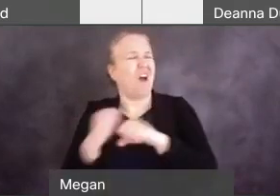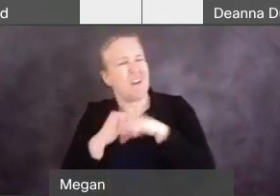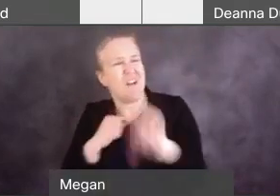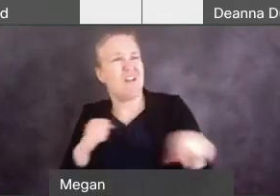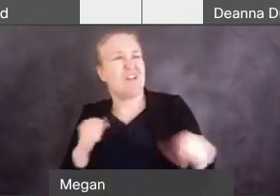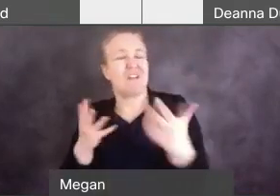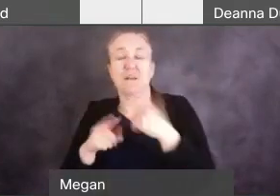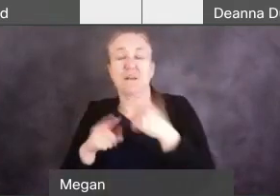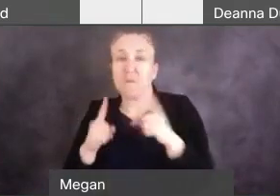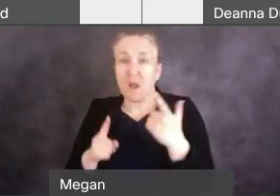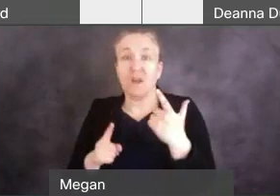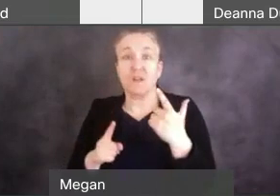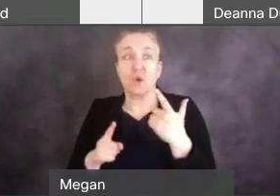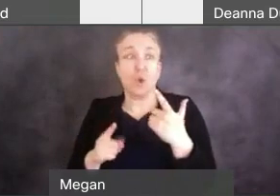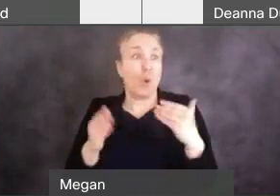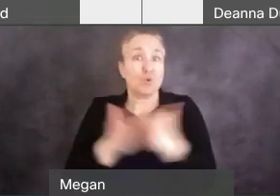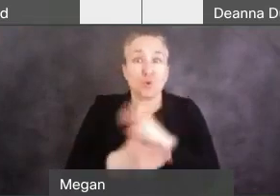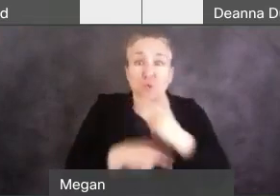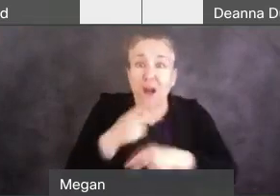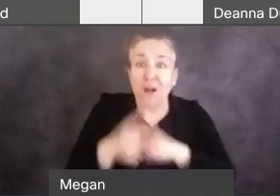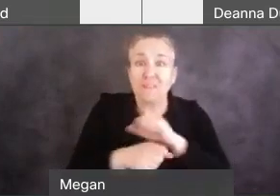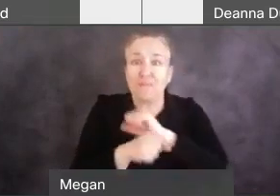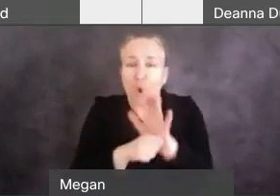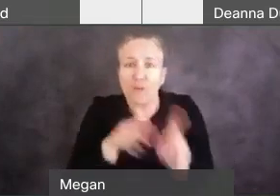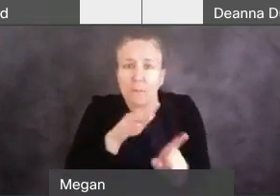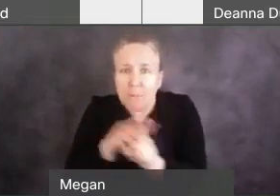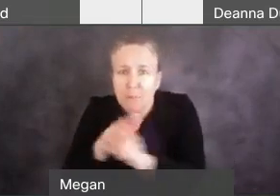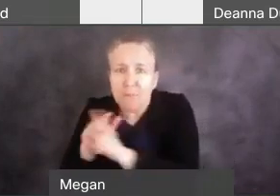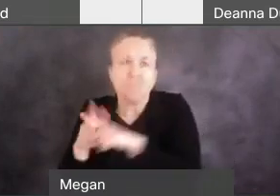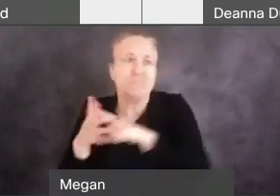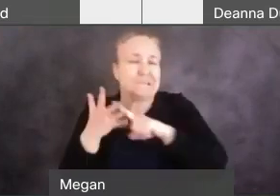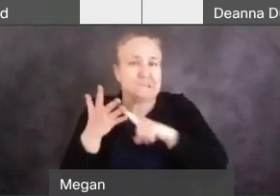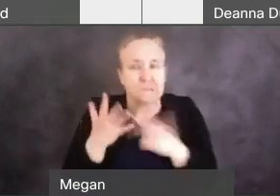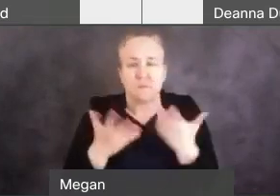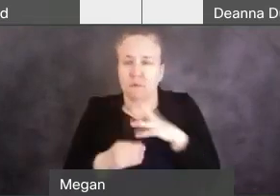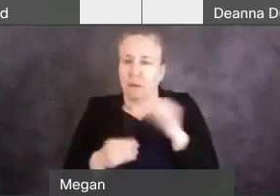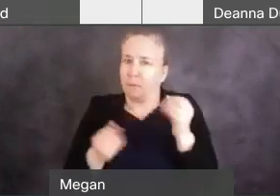given that there are new strains merging and, you know, a lot of things in the COVID